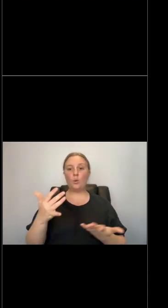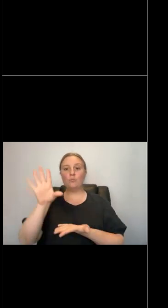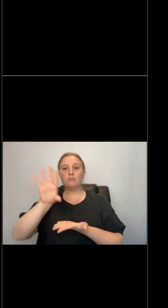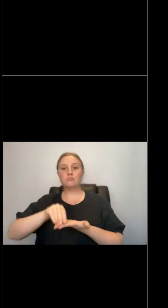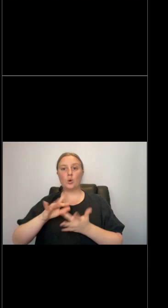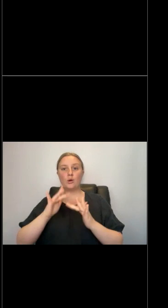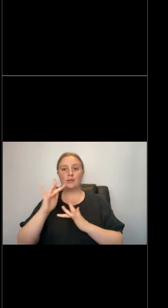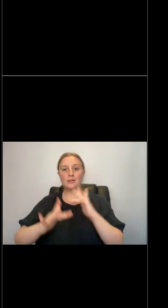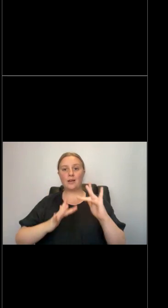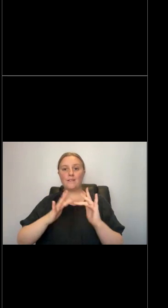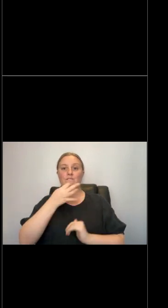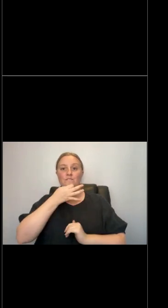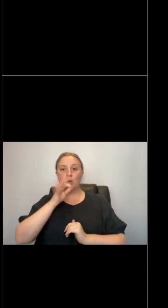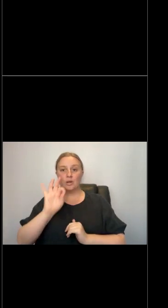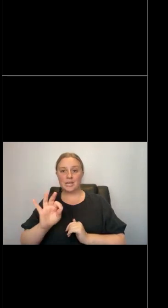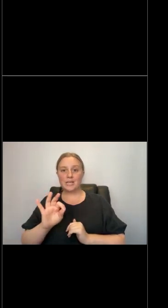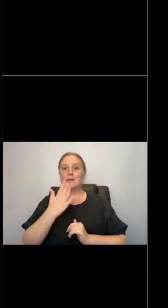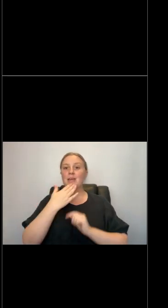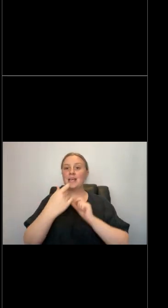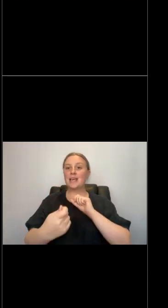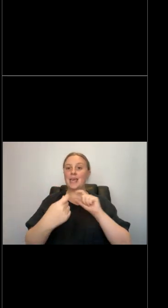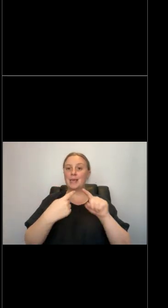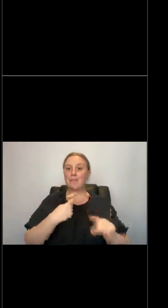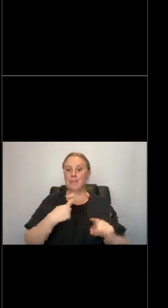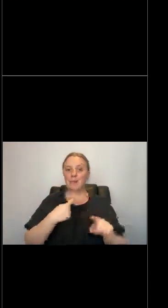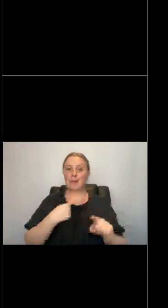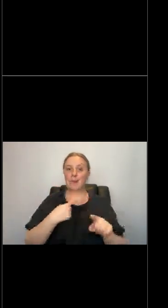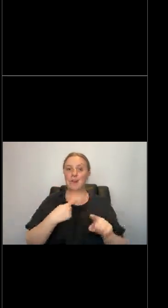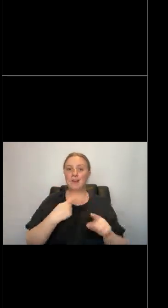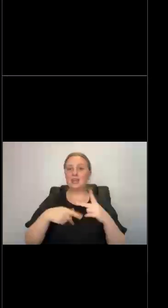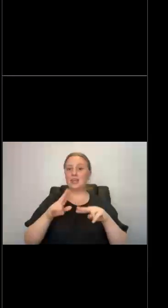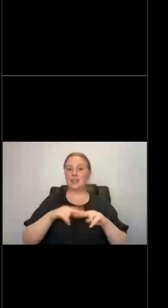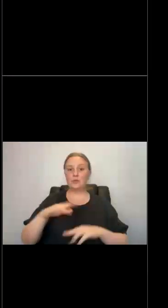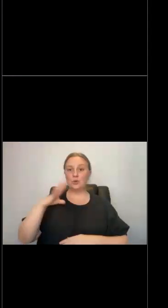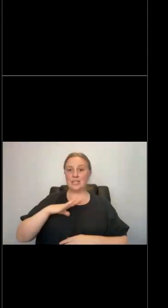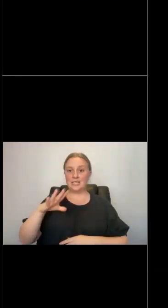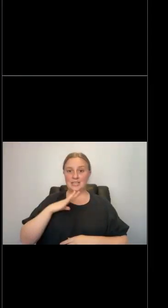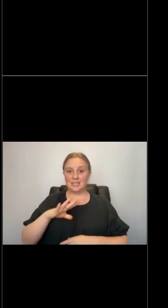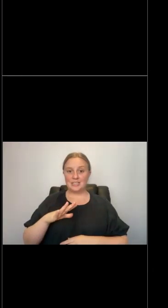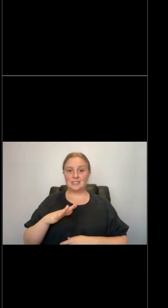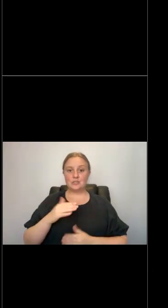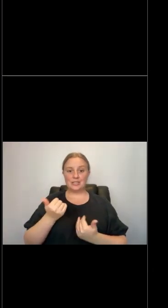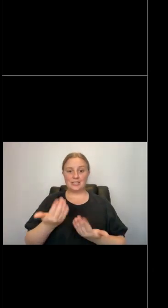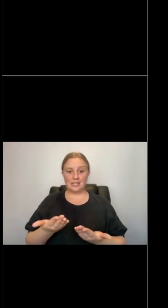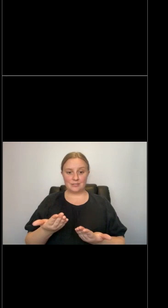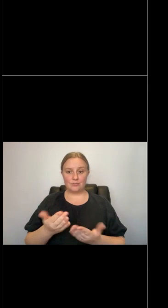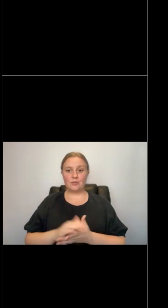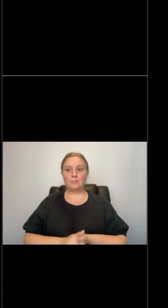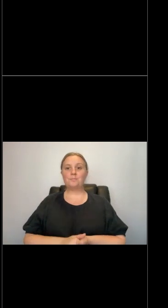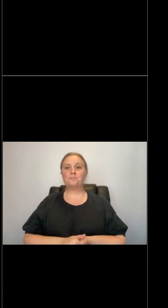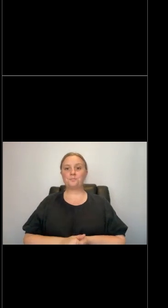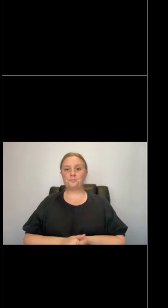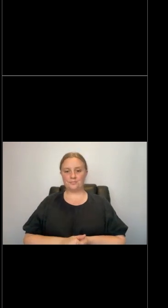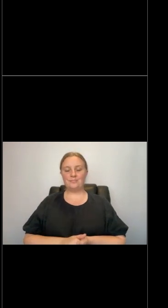just send us through an email. I'm just wondering if that's going to go any further. No, it's not. Okay. Technical difficulties have plagued us today.